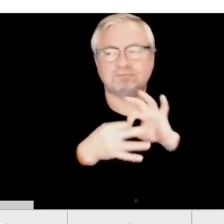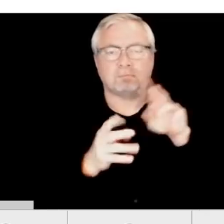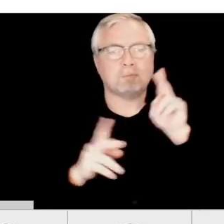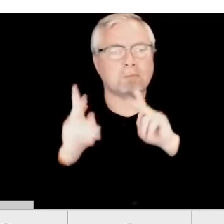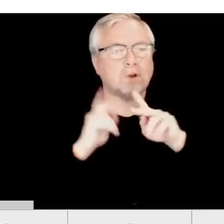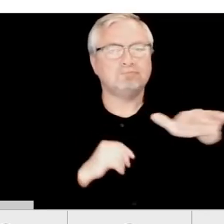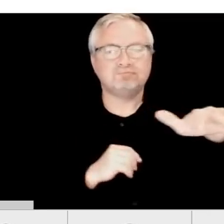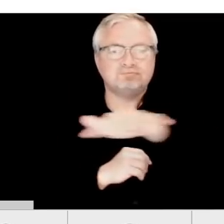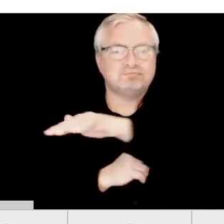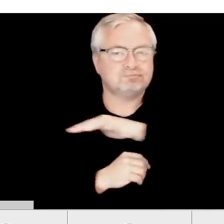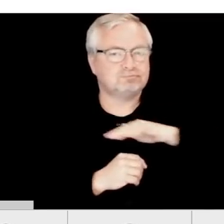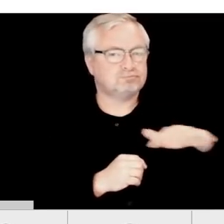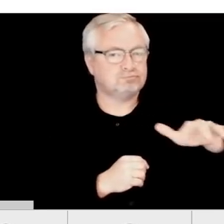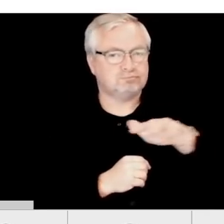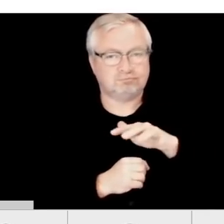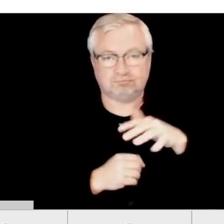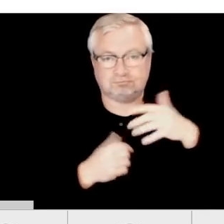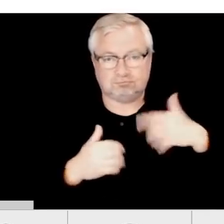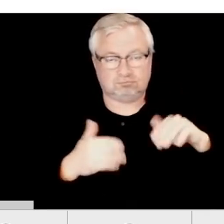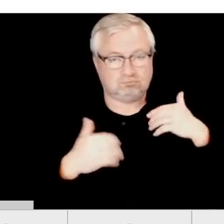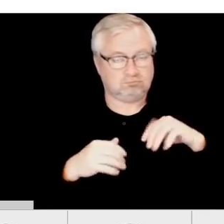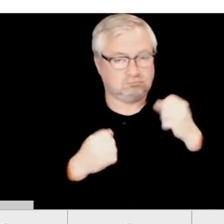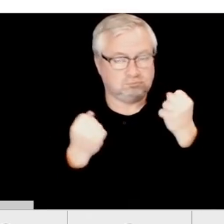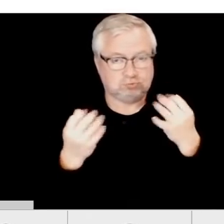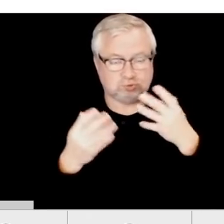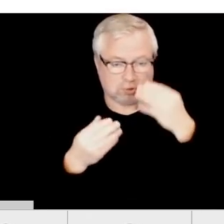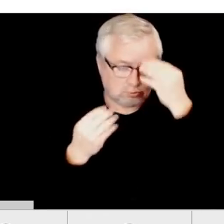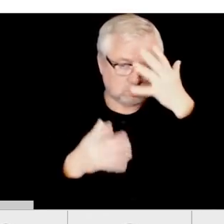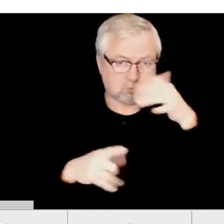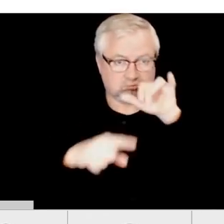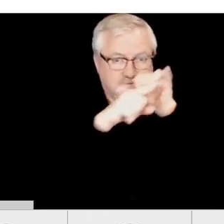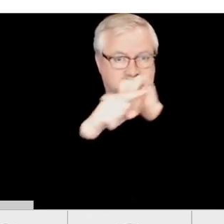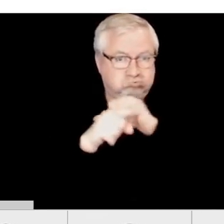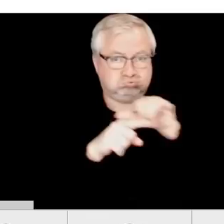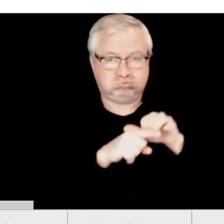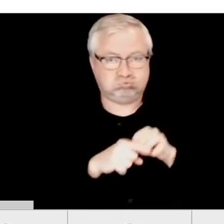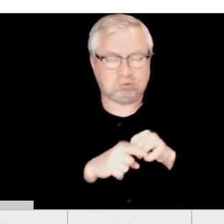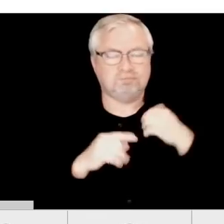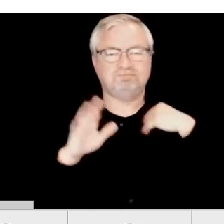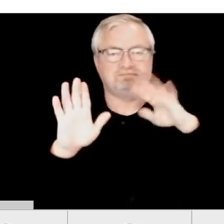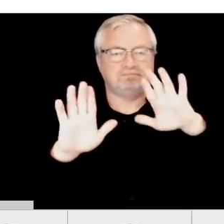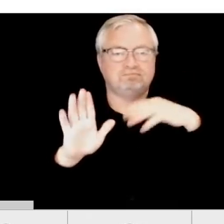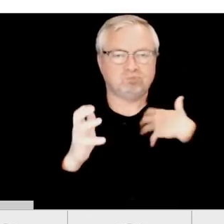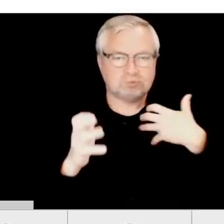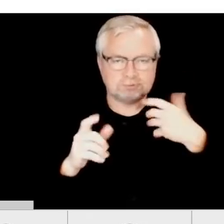that got on the transitions of population through COVID-19 states.